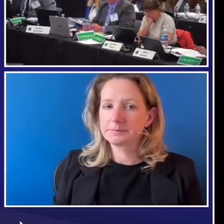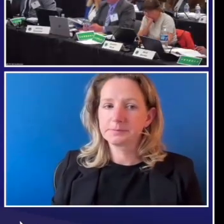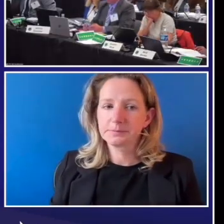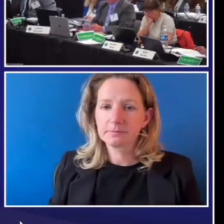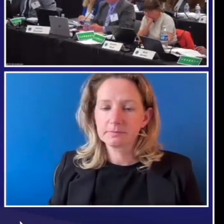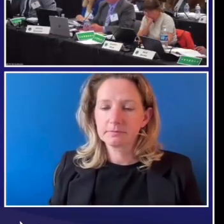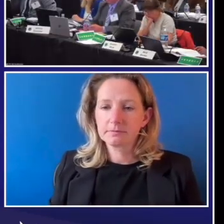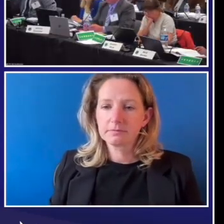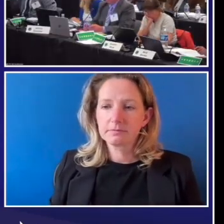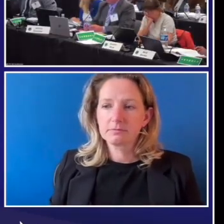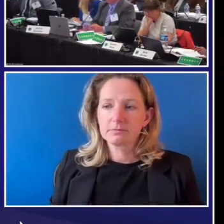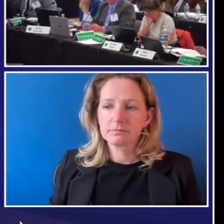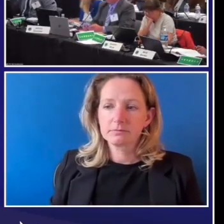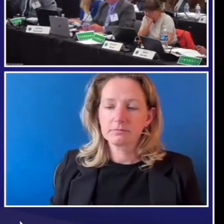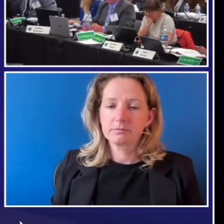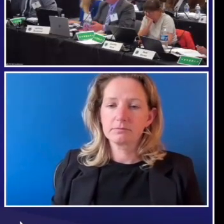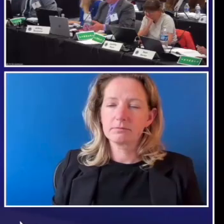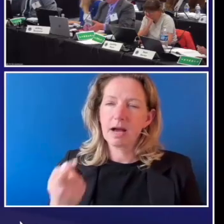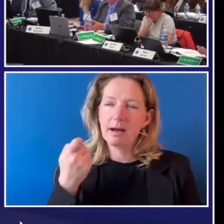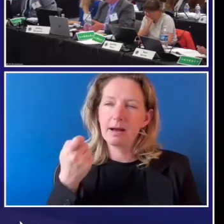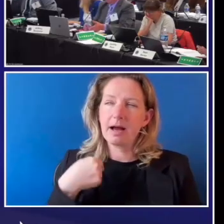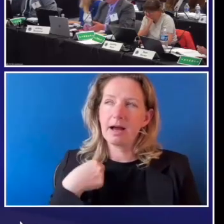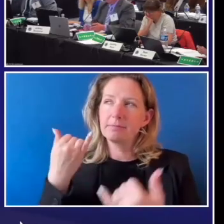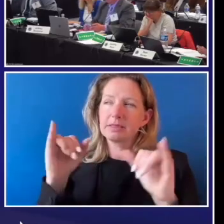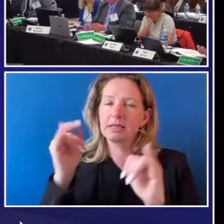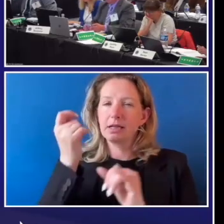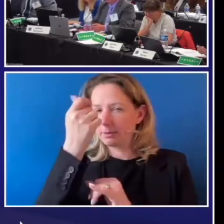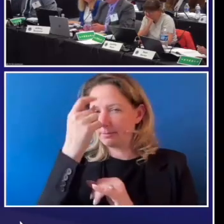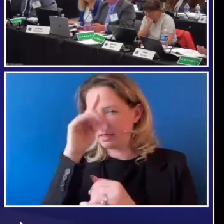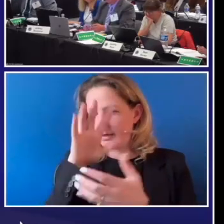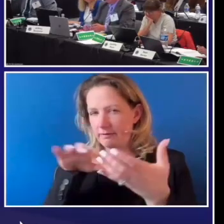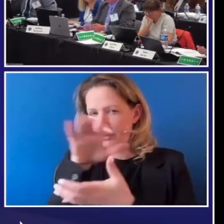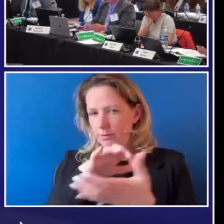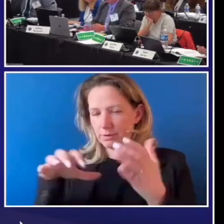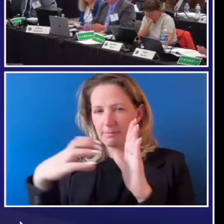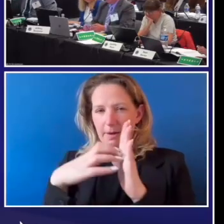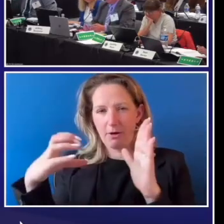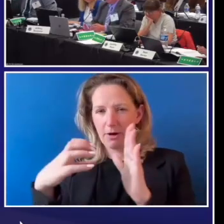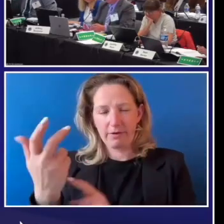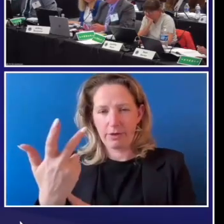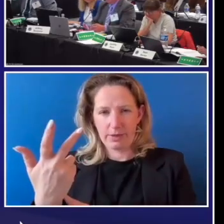think I'm still a little bit confused on on paragraph 3 here. Does it apply to the policy